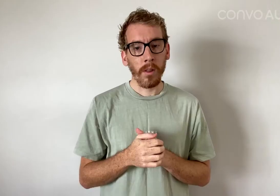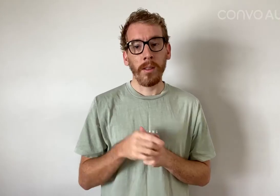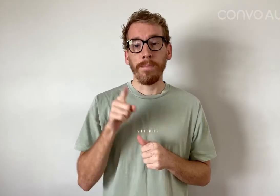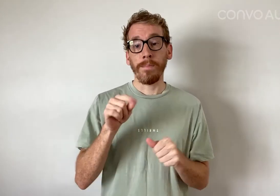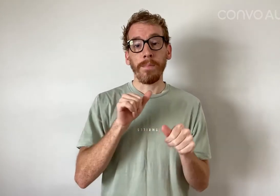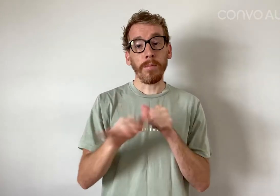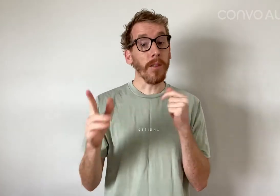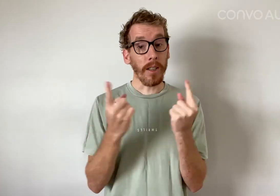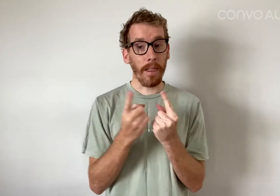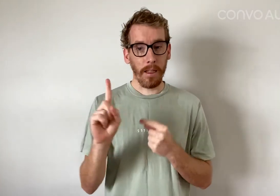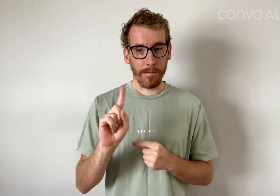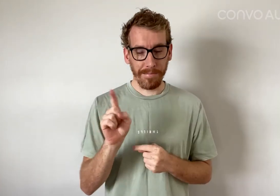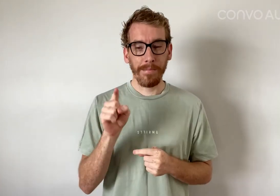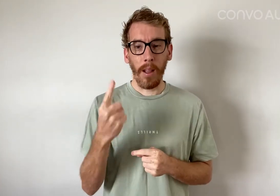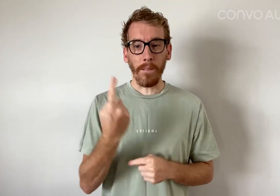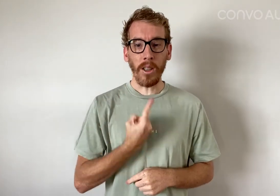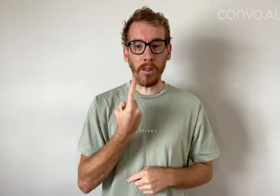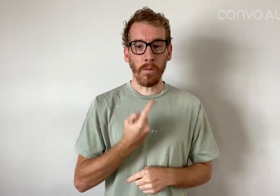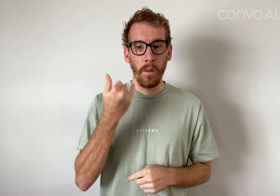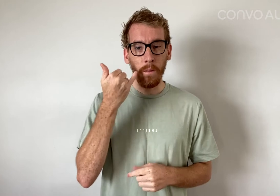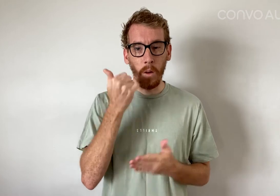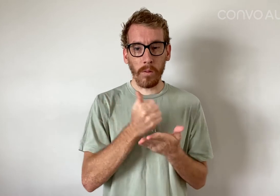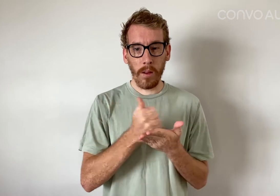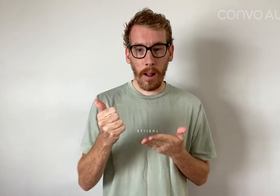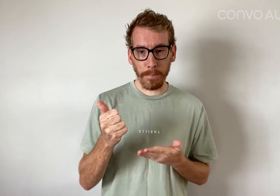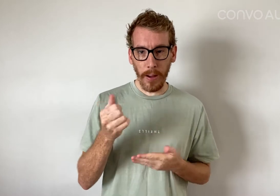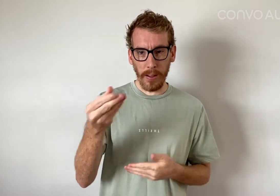The greatest thing is getting an personalised phone number,